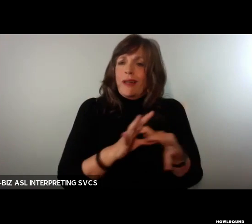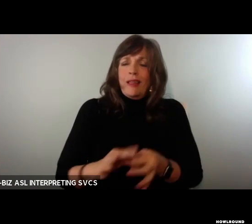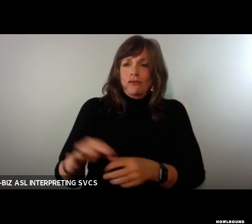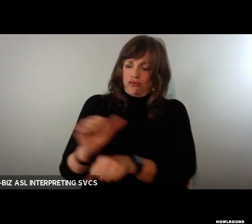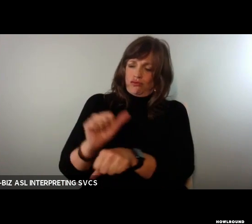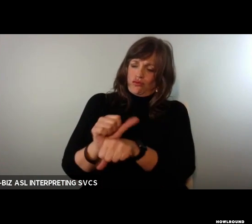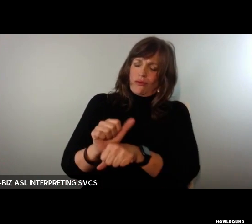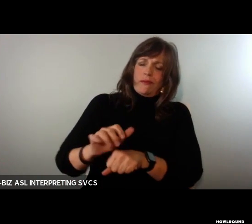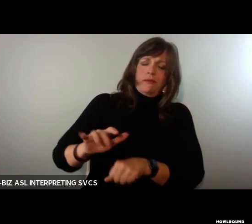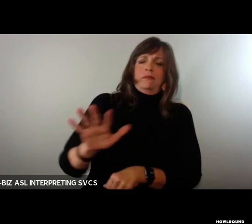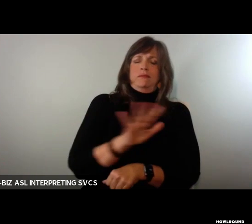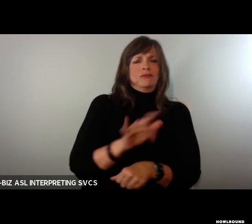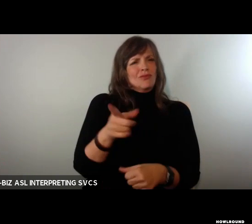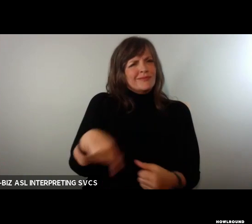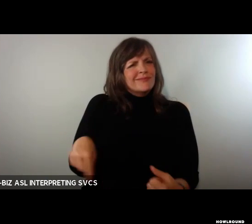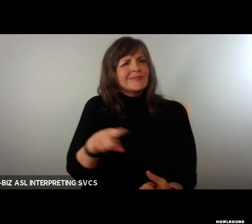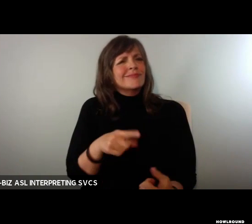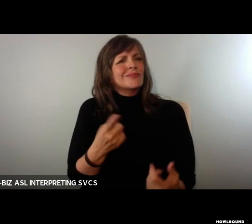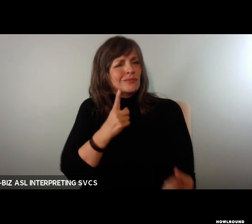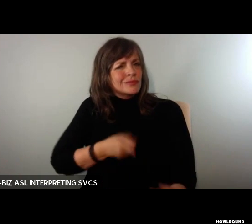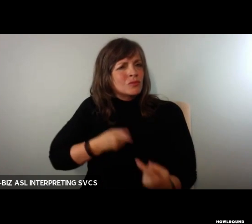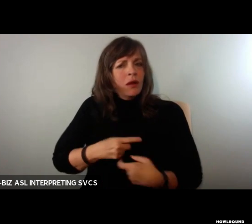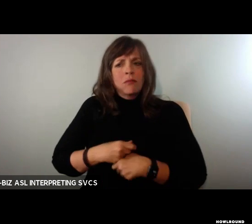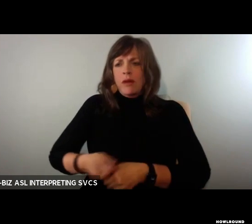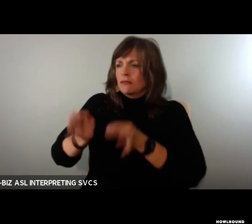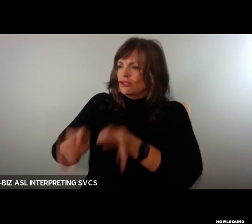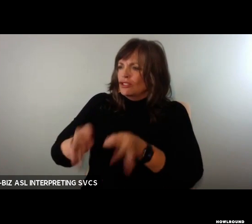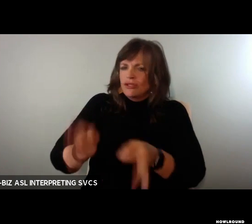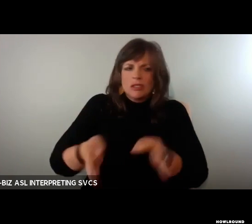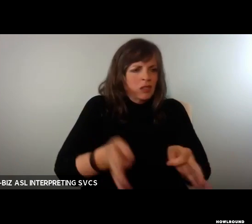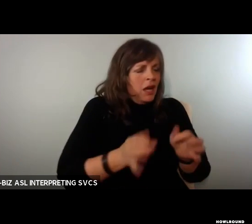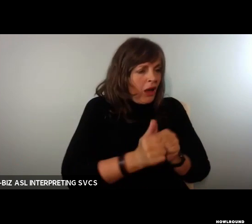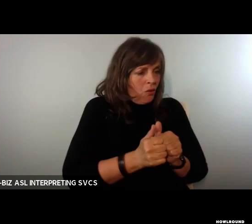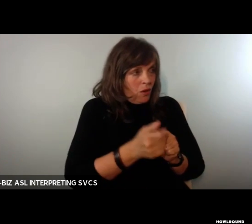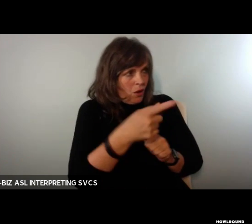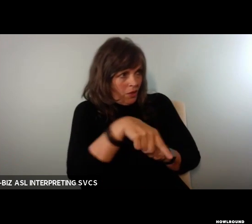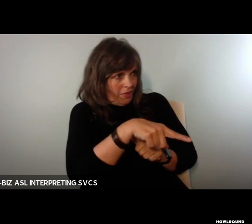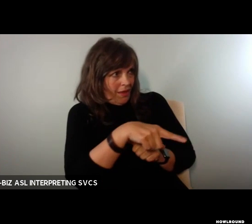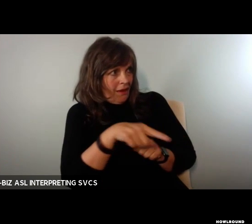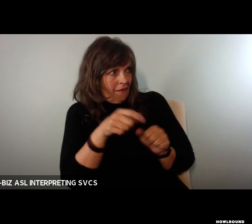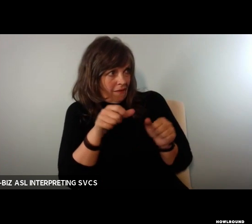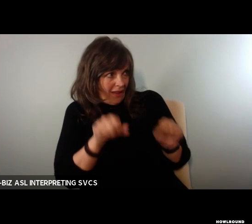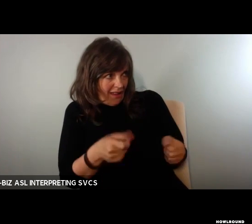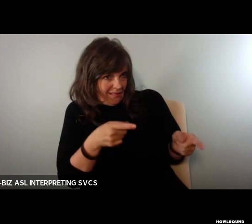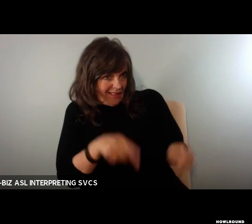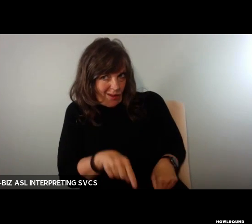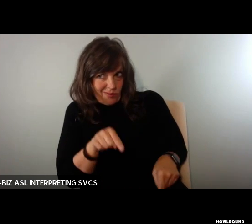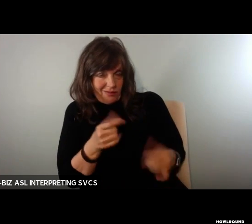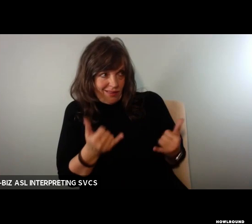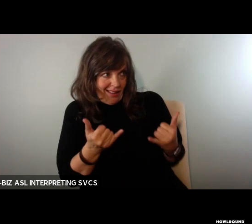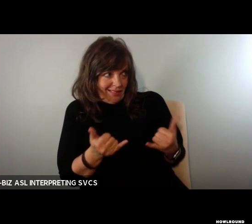so they're having a hard time making decisions about whether events can actually legally happen at this particular time.